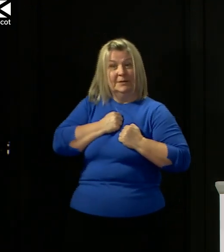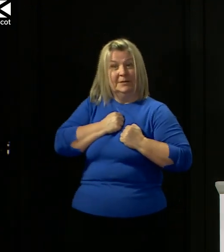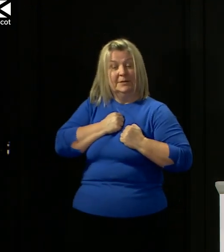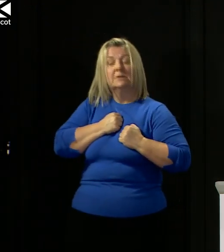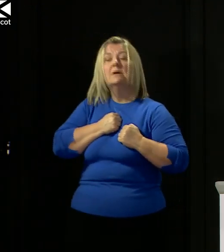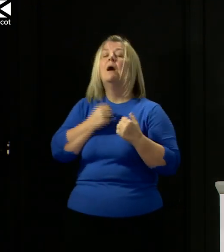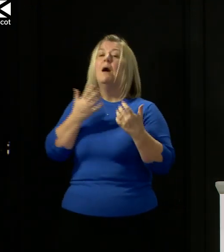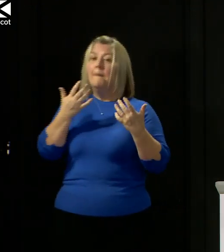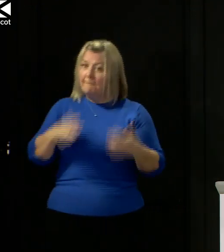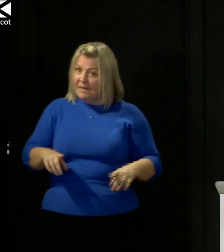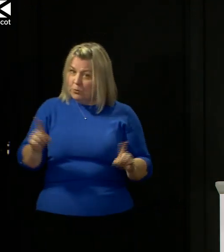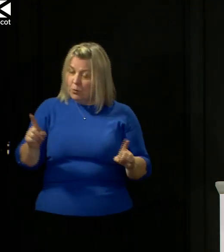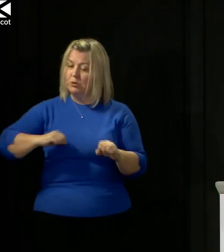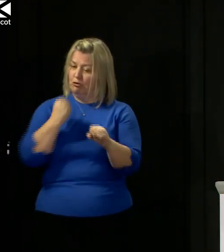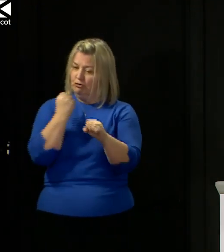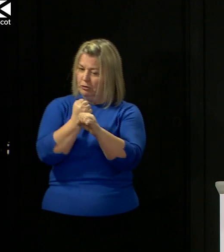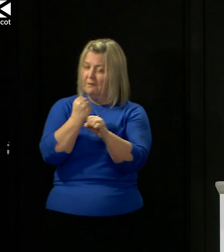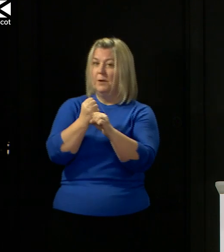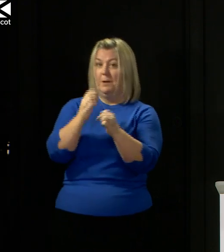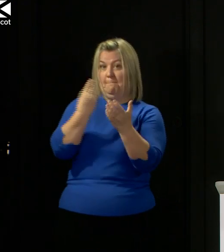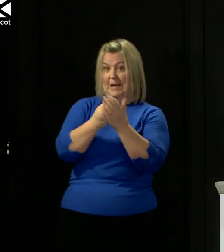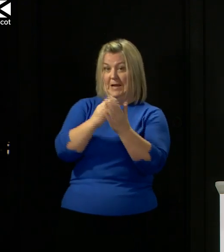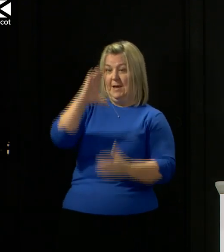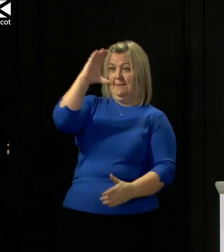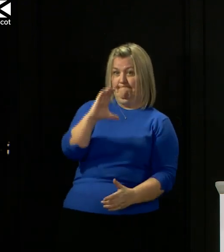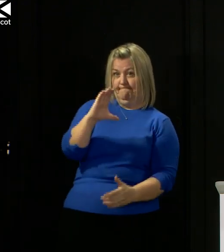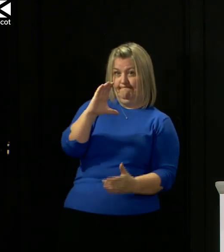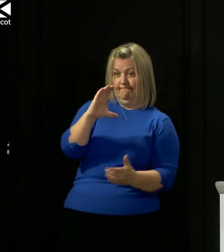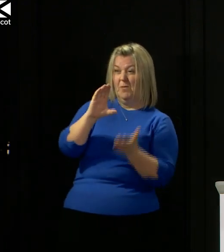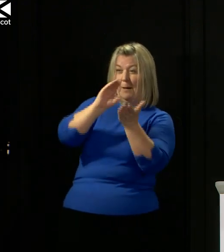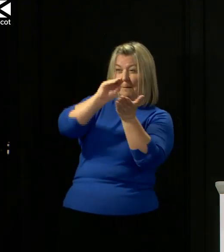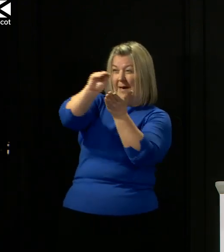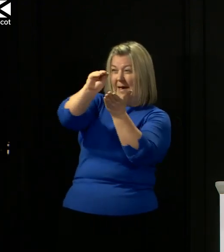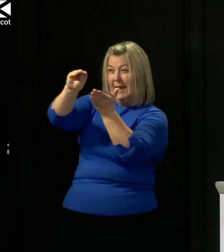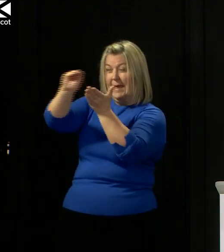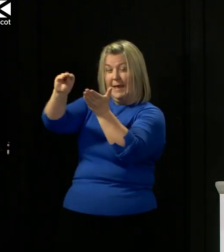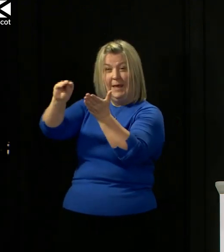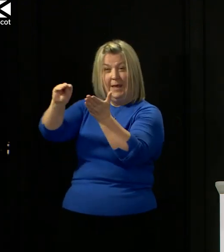authorities to allow for the extension of the council tax reduction scheme so